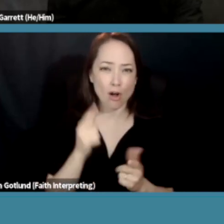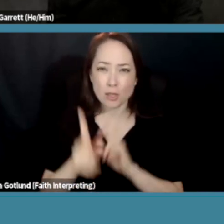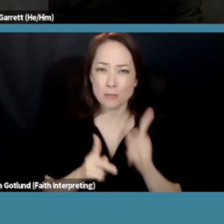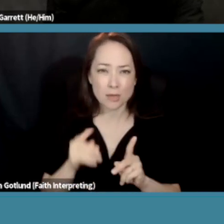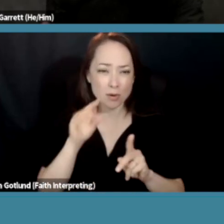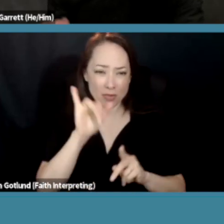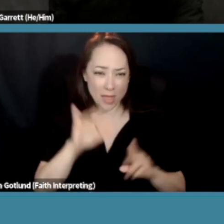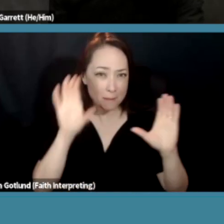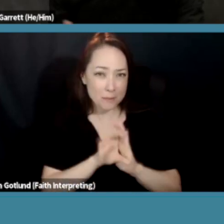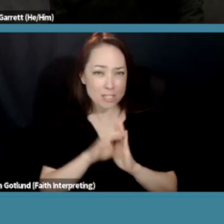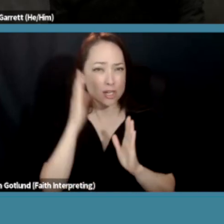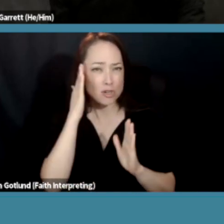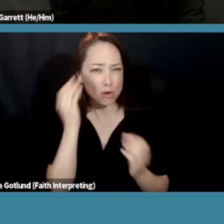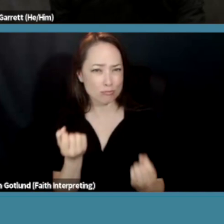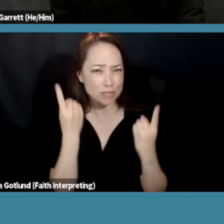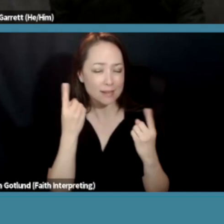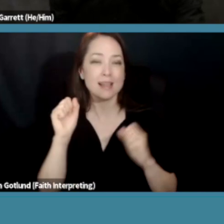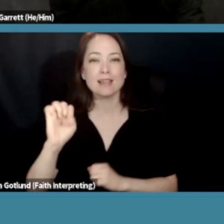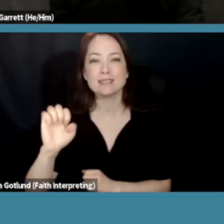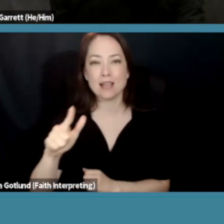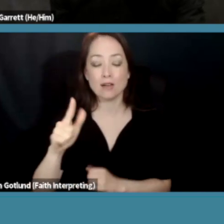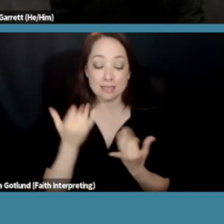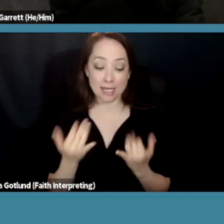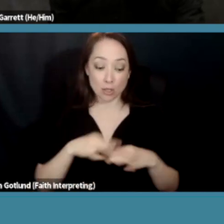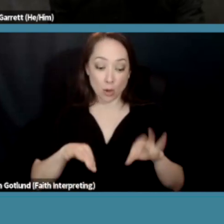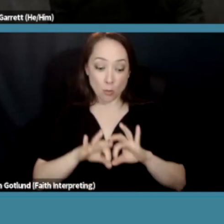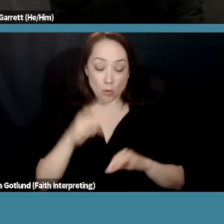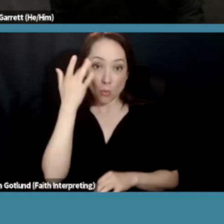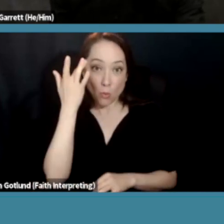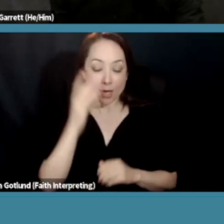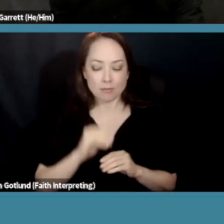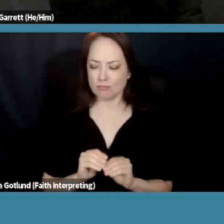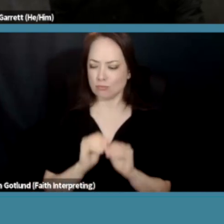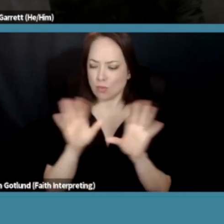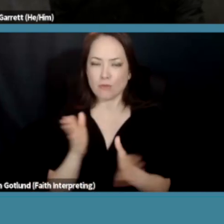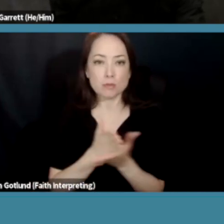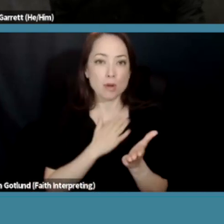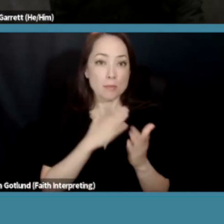Today is important to me because obviously it's been a part of my life, my whole life,